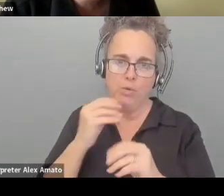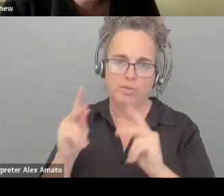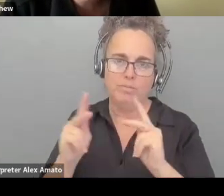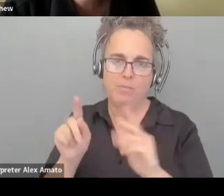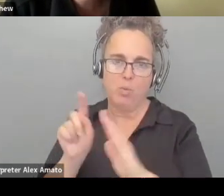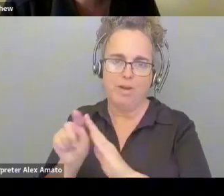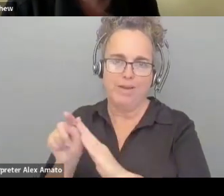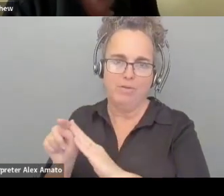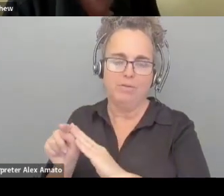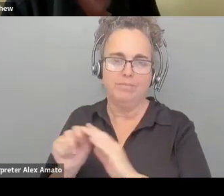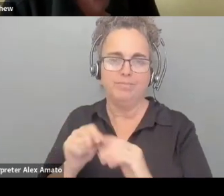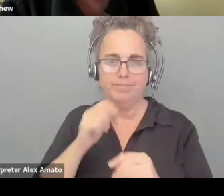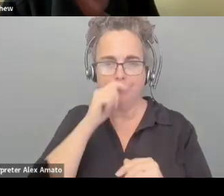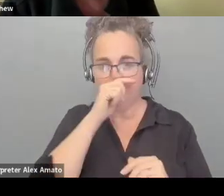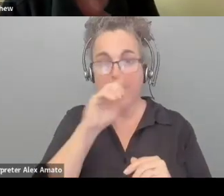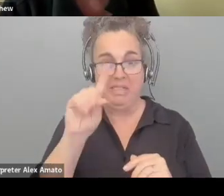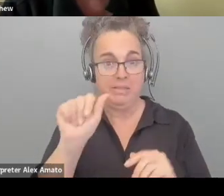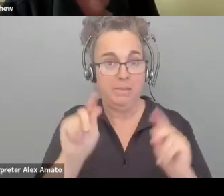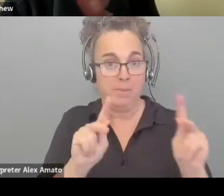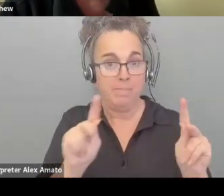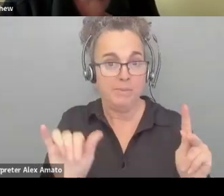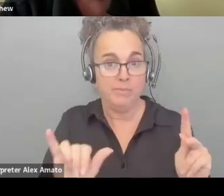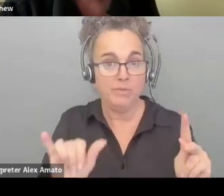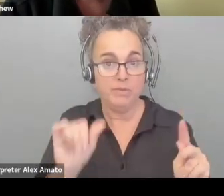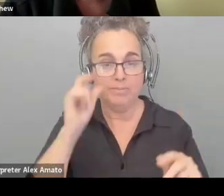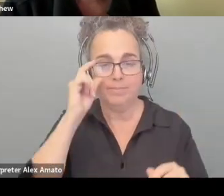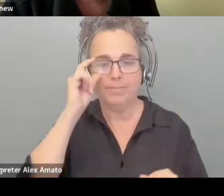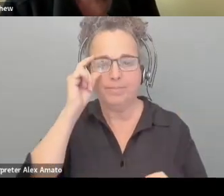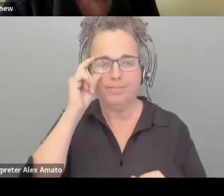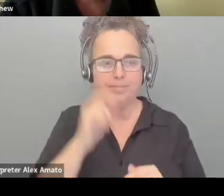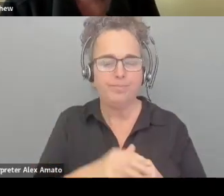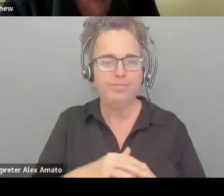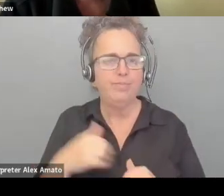And, and for me, we have so much more data